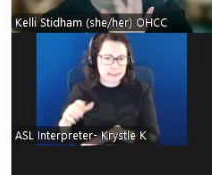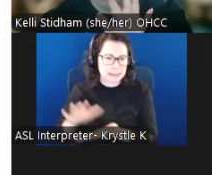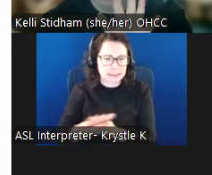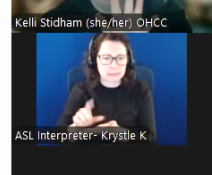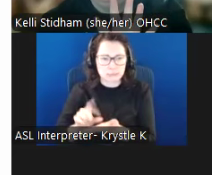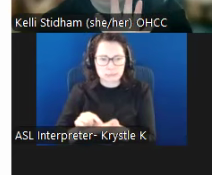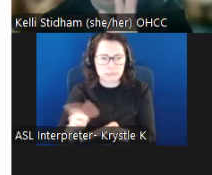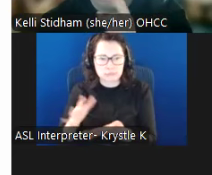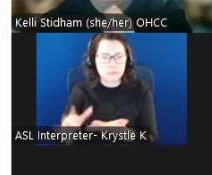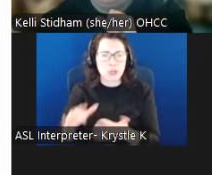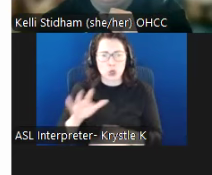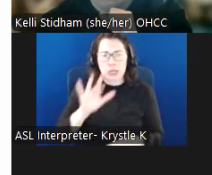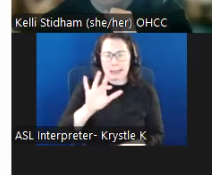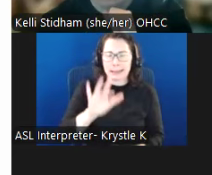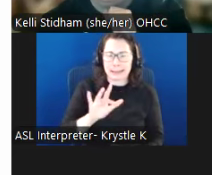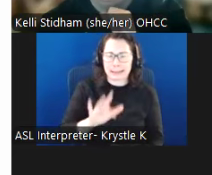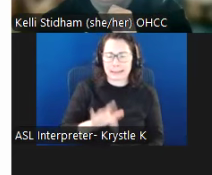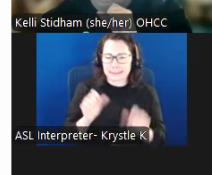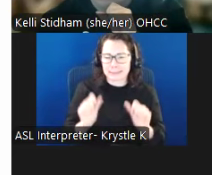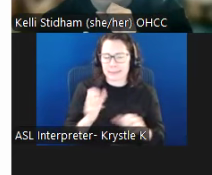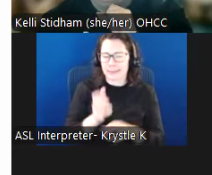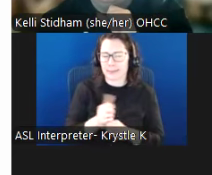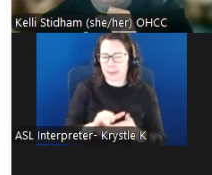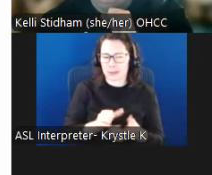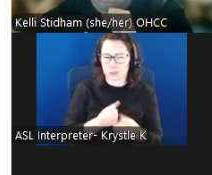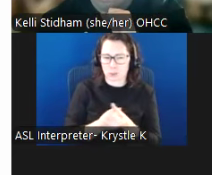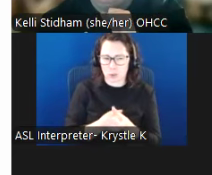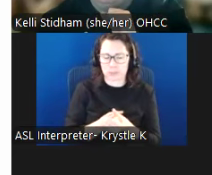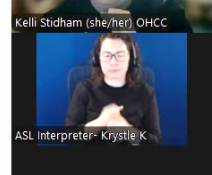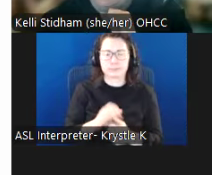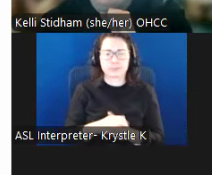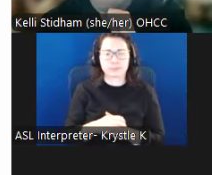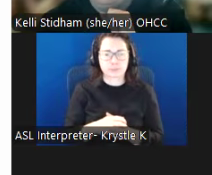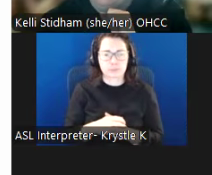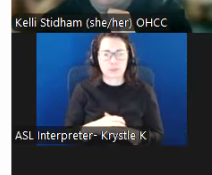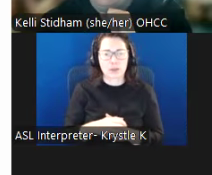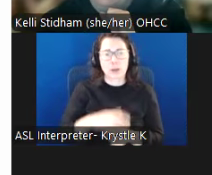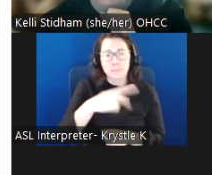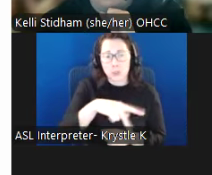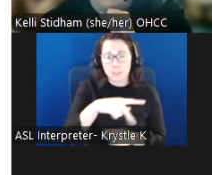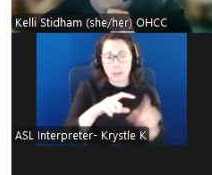click on these links and get that